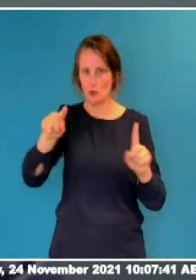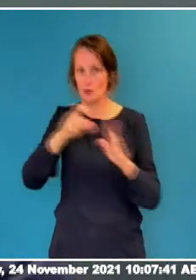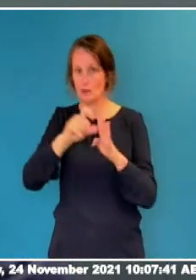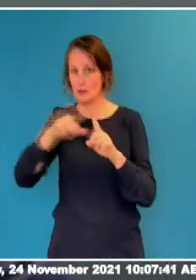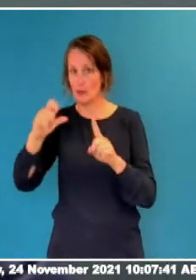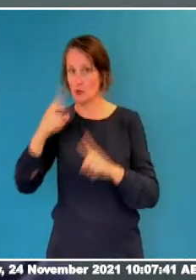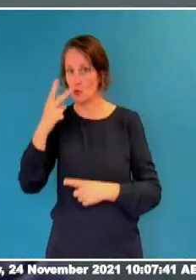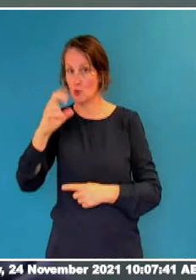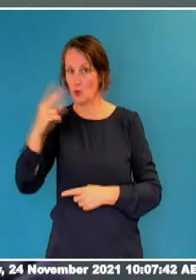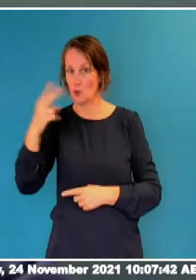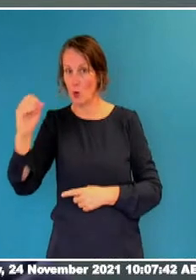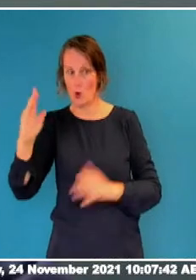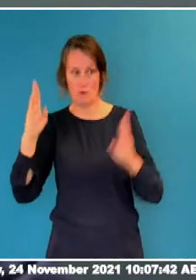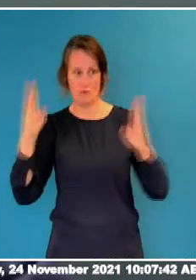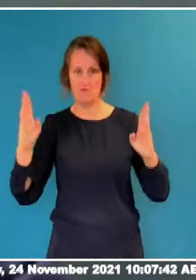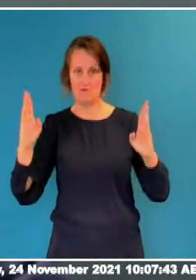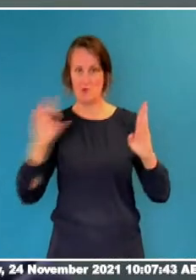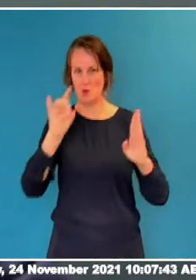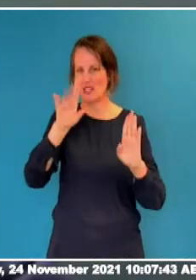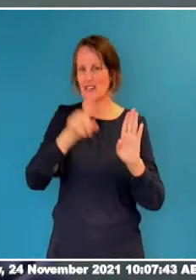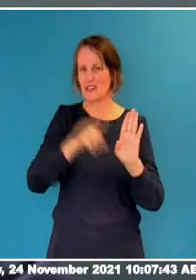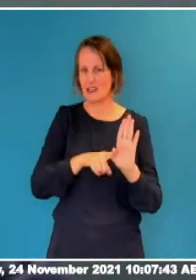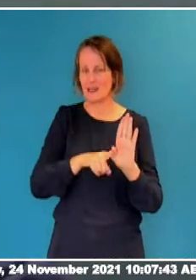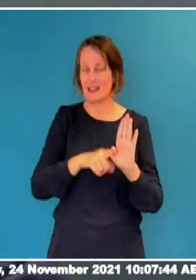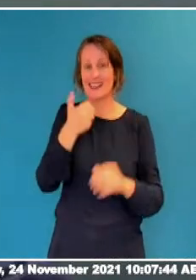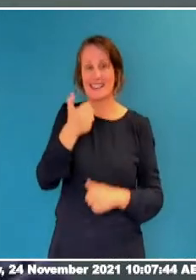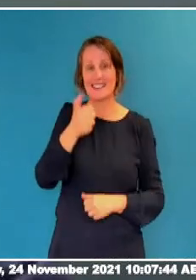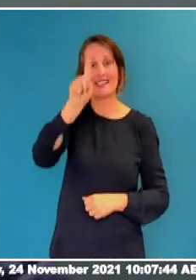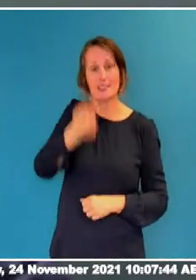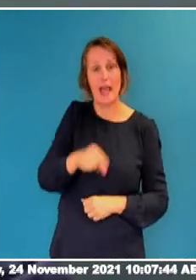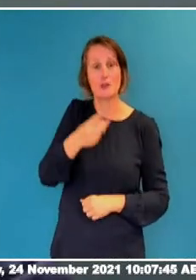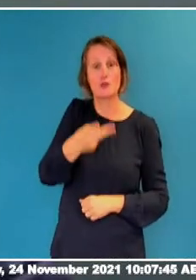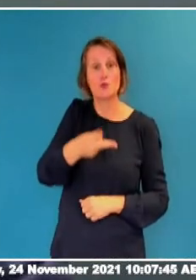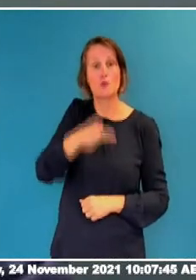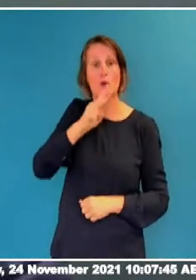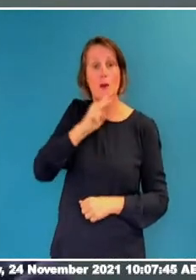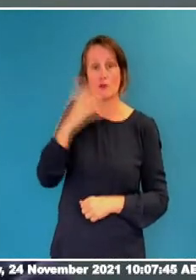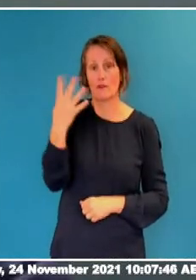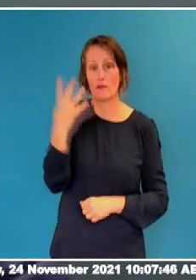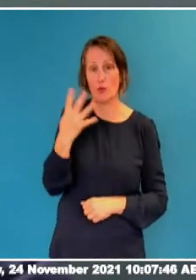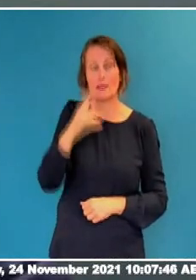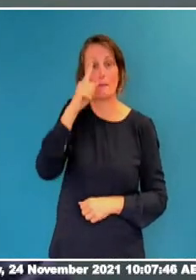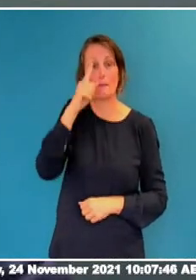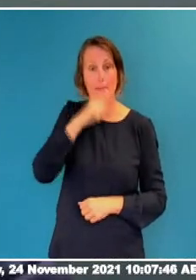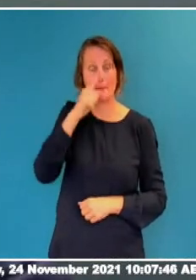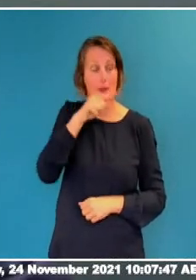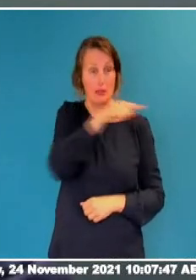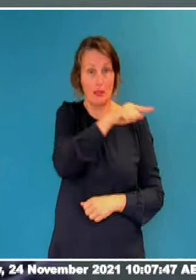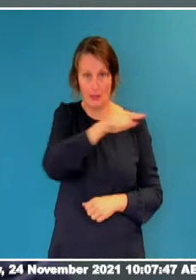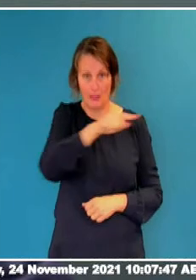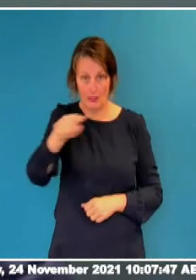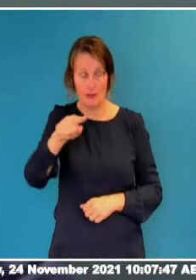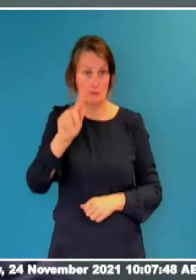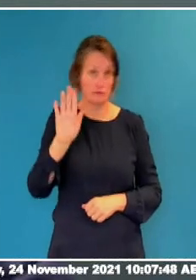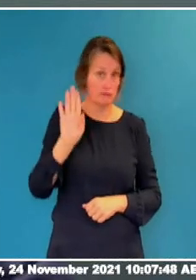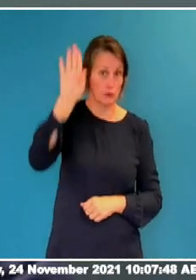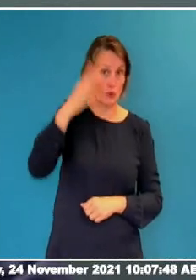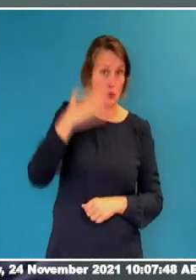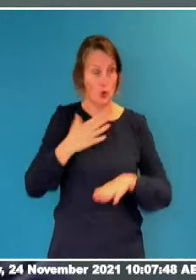6,214 candidates who were ultimately hired by McDonald's disclosed